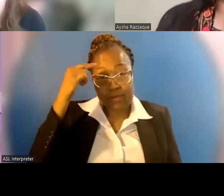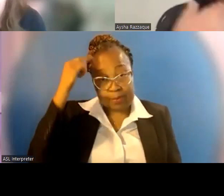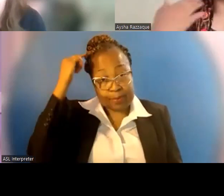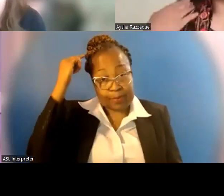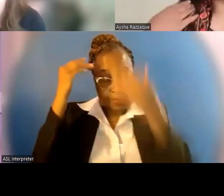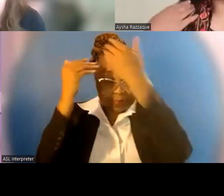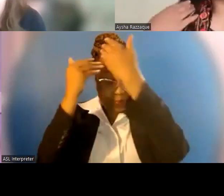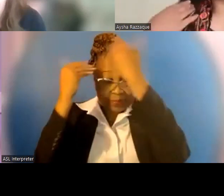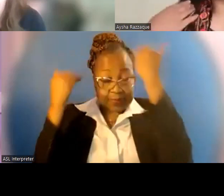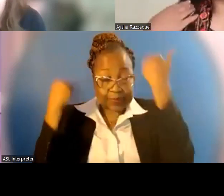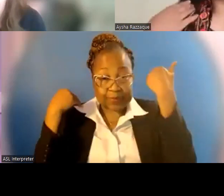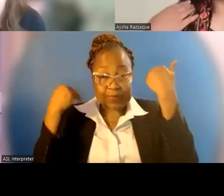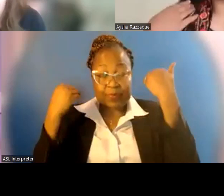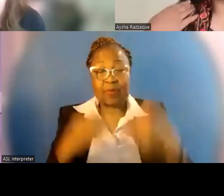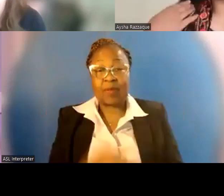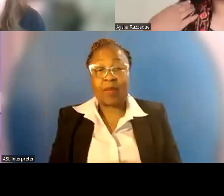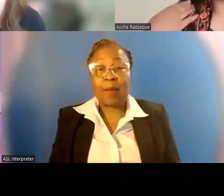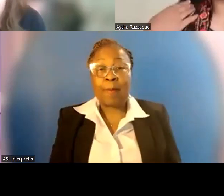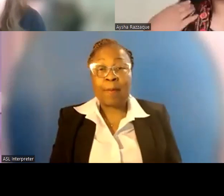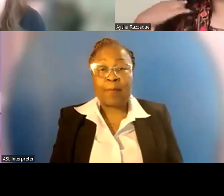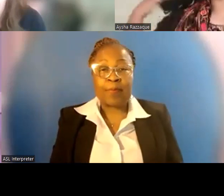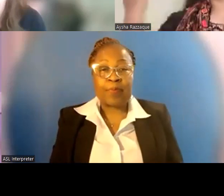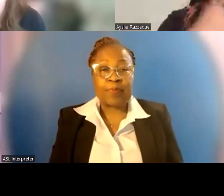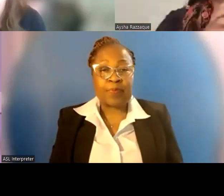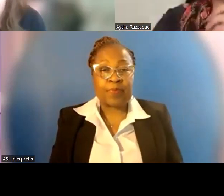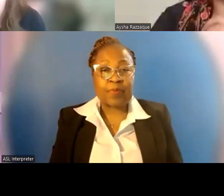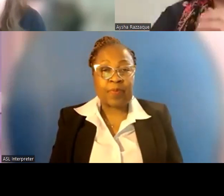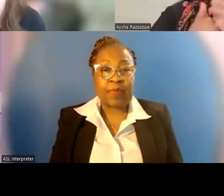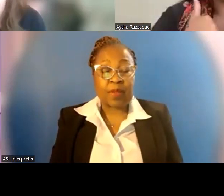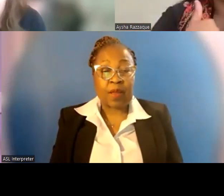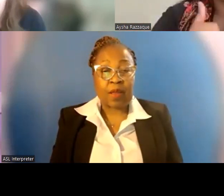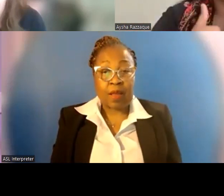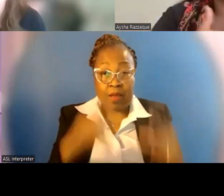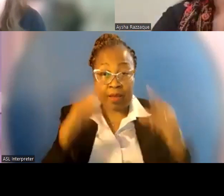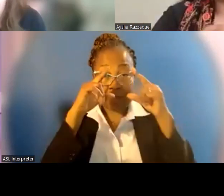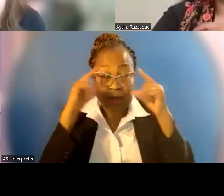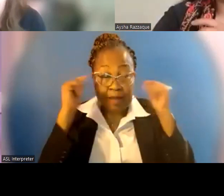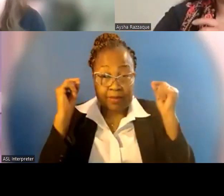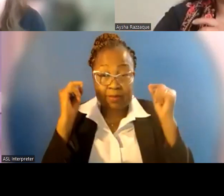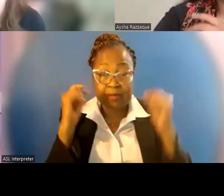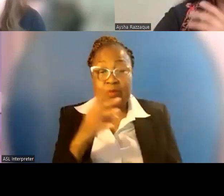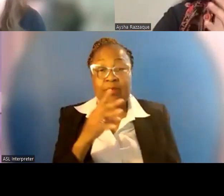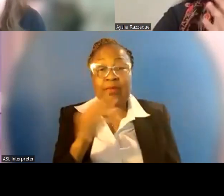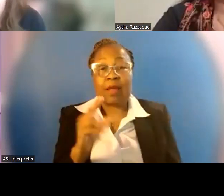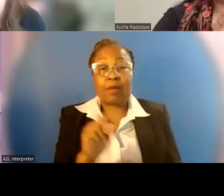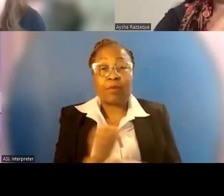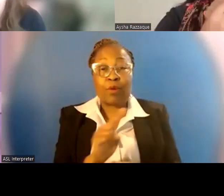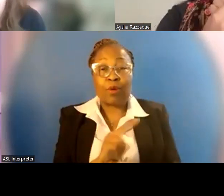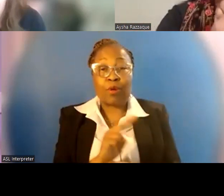black glasses and then I'm also wearing a white airpods.